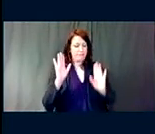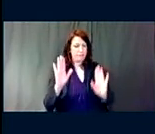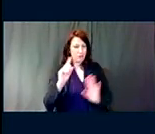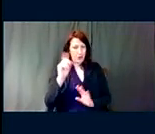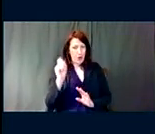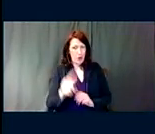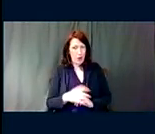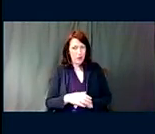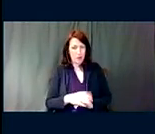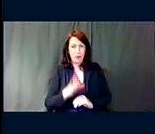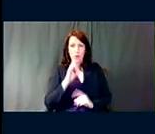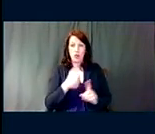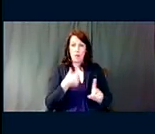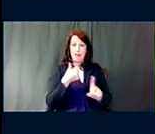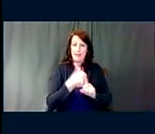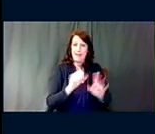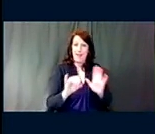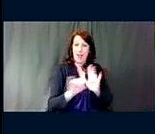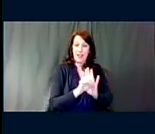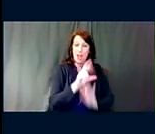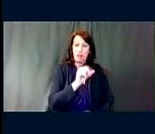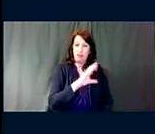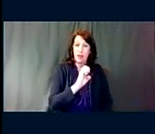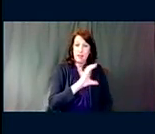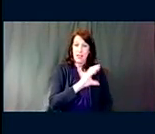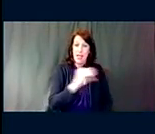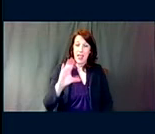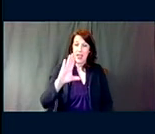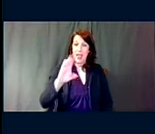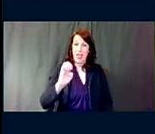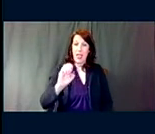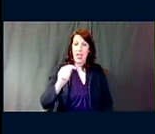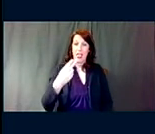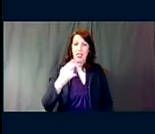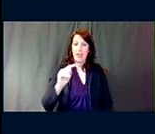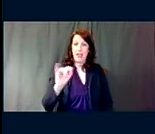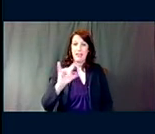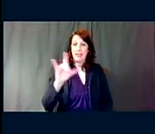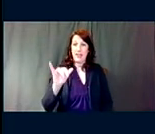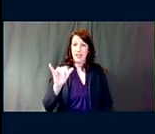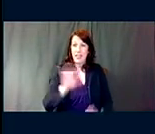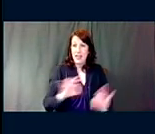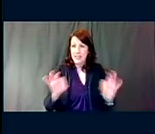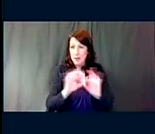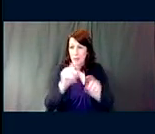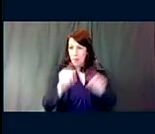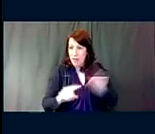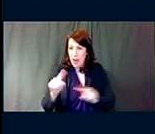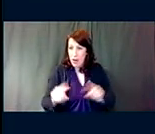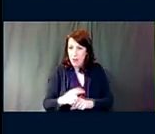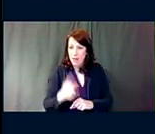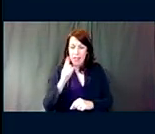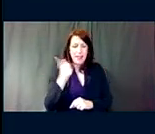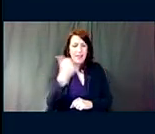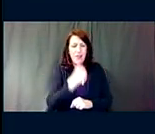AND SO WHEN WE TALK ABOUT SELF-IDENTIFIED RACE AND ETHNICITY, IT'S AN IMPORTANT VARIABLE.